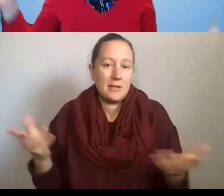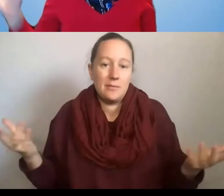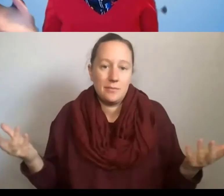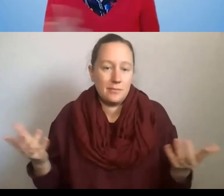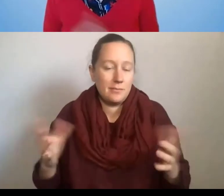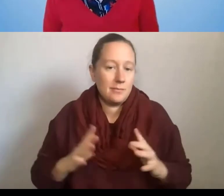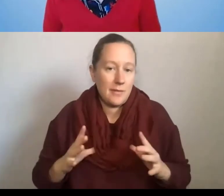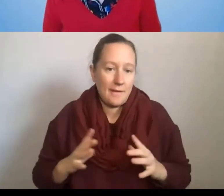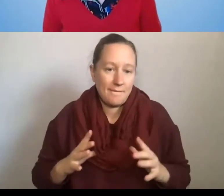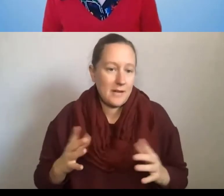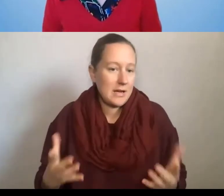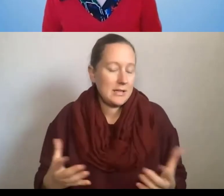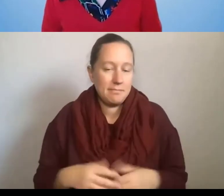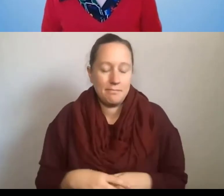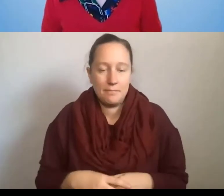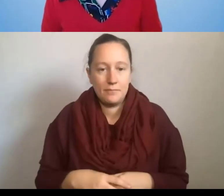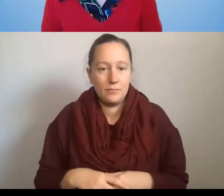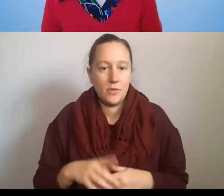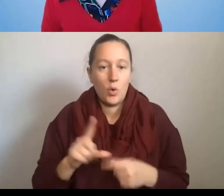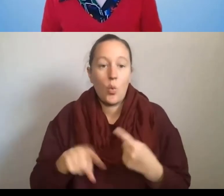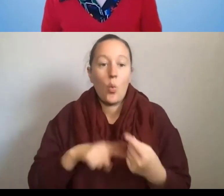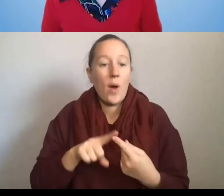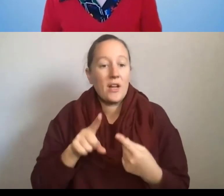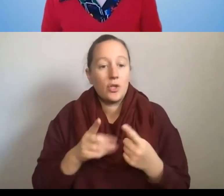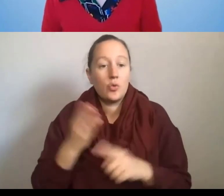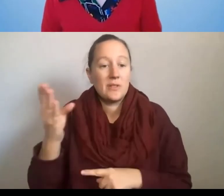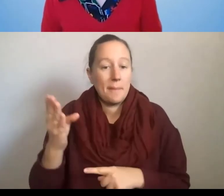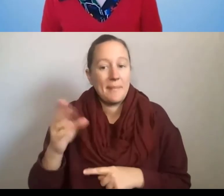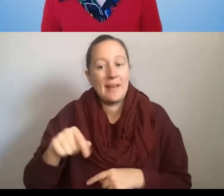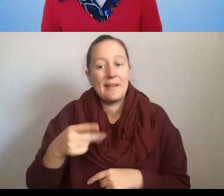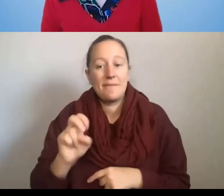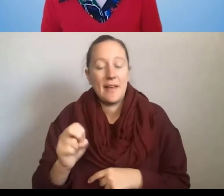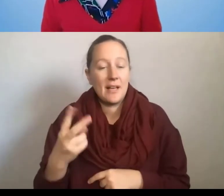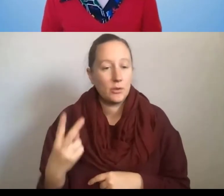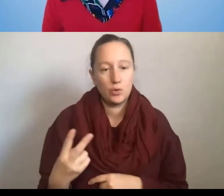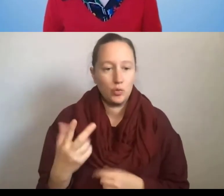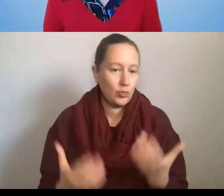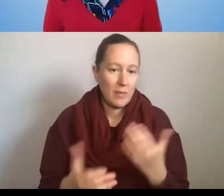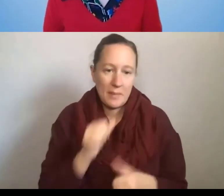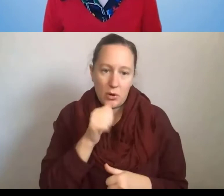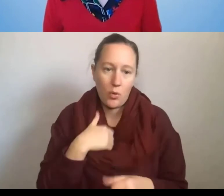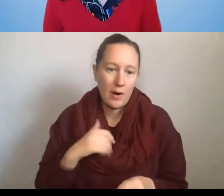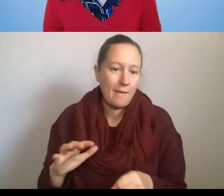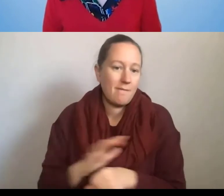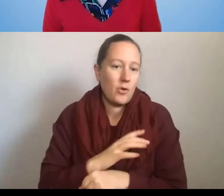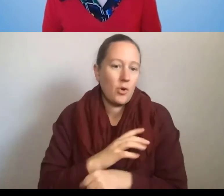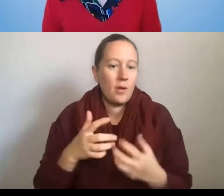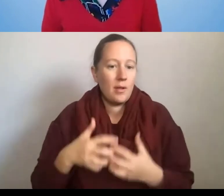at the point of submitting your phase-two application, and that's okay.